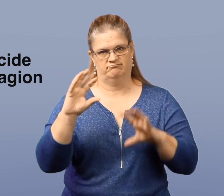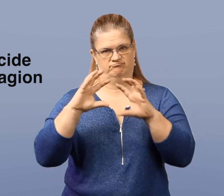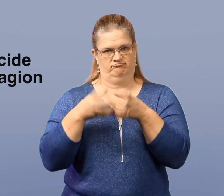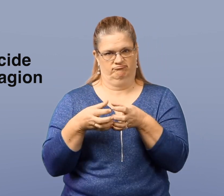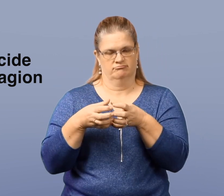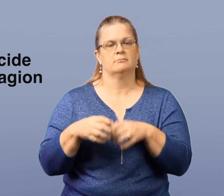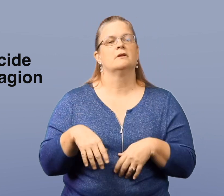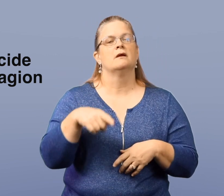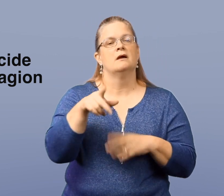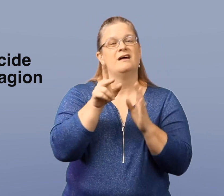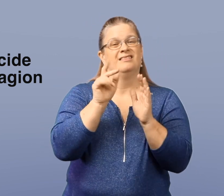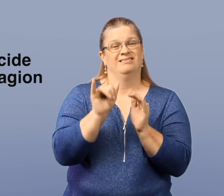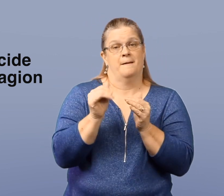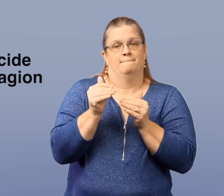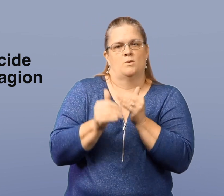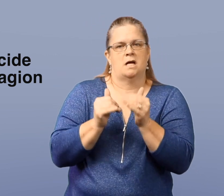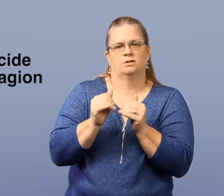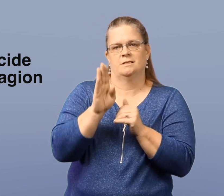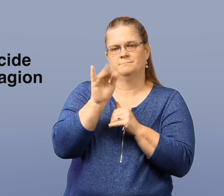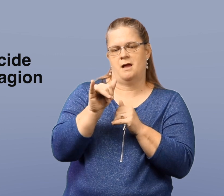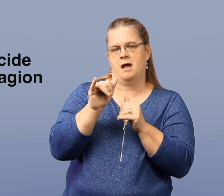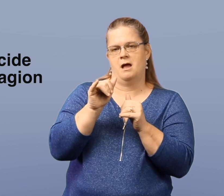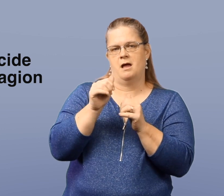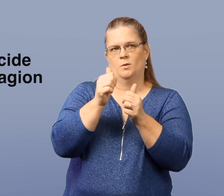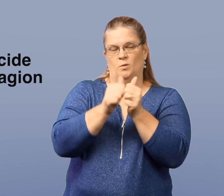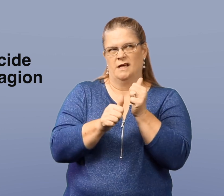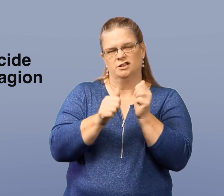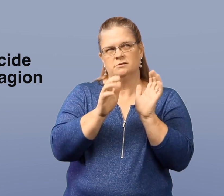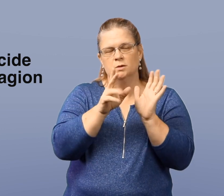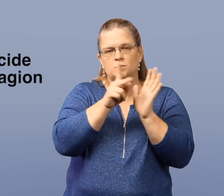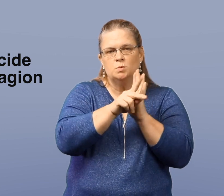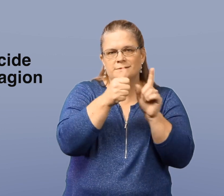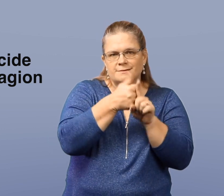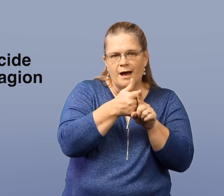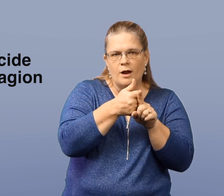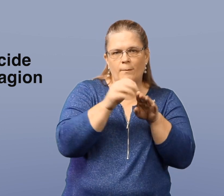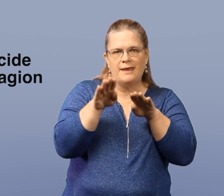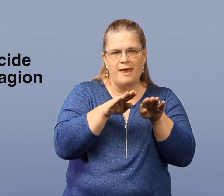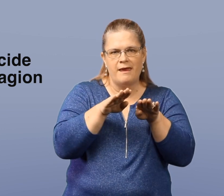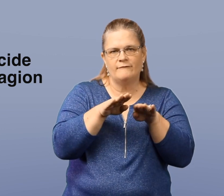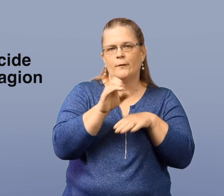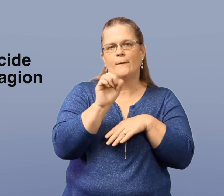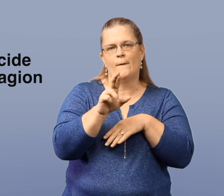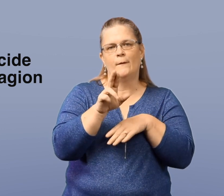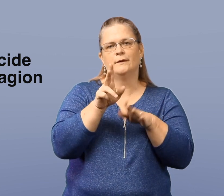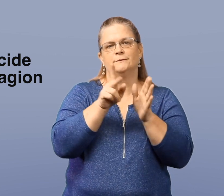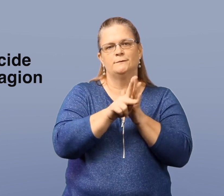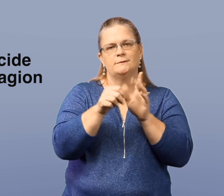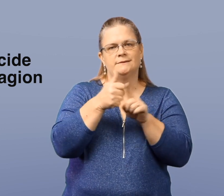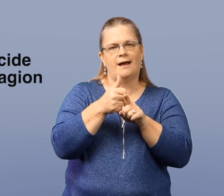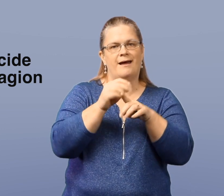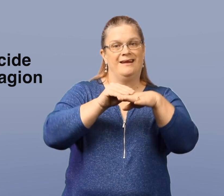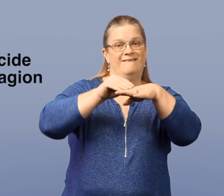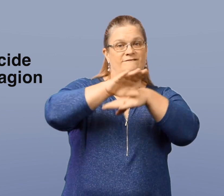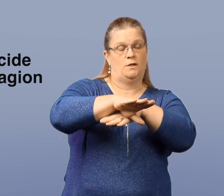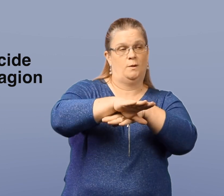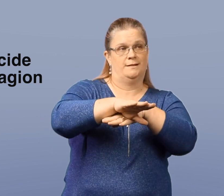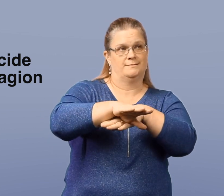Suicide contagion is a term referring to the process by which suicidal behavior, or suicide,